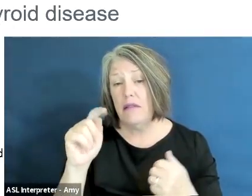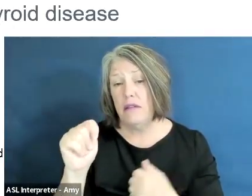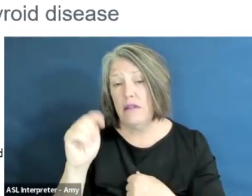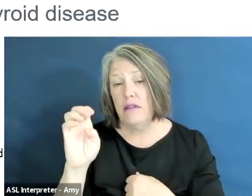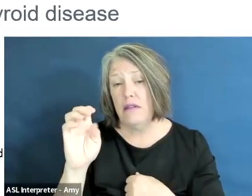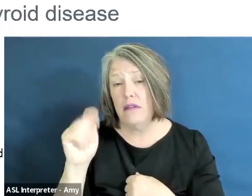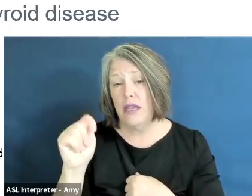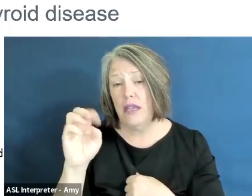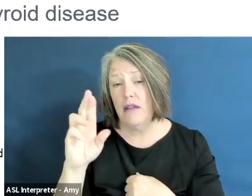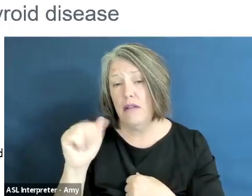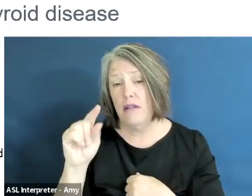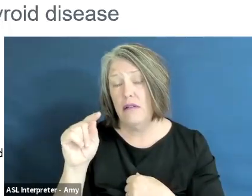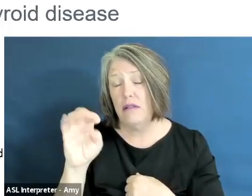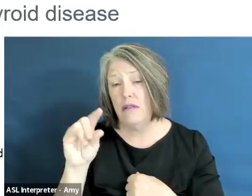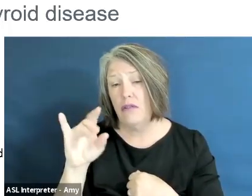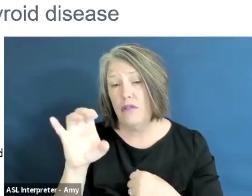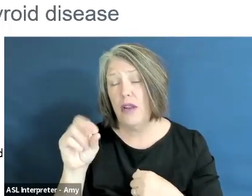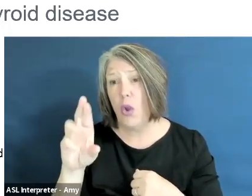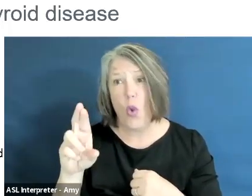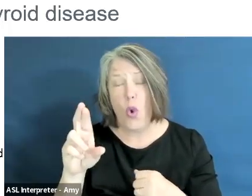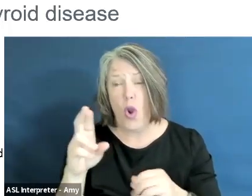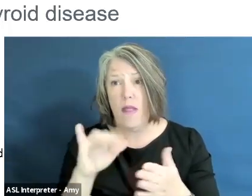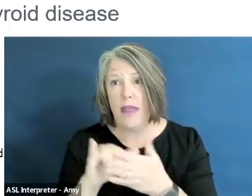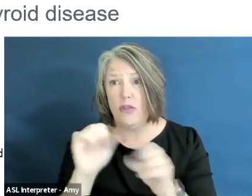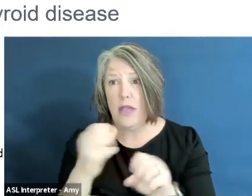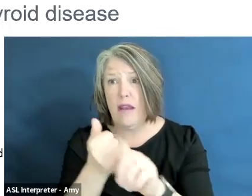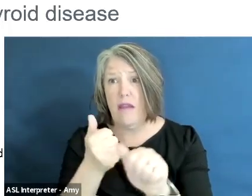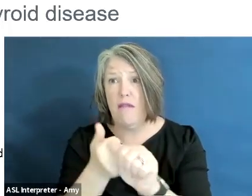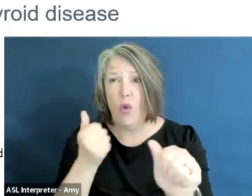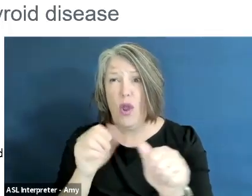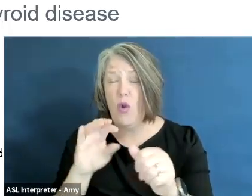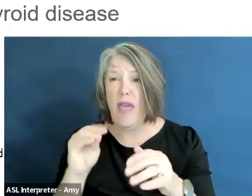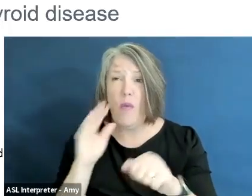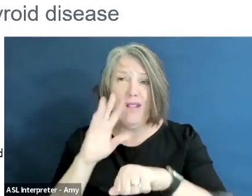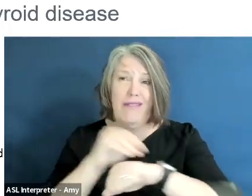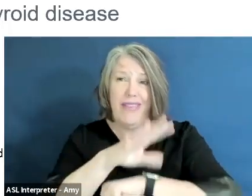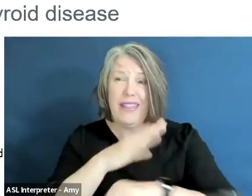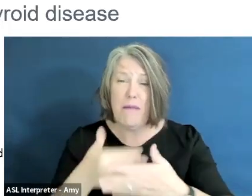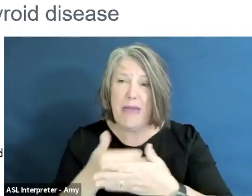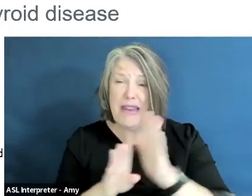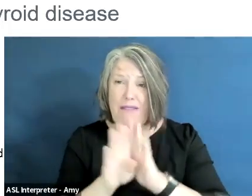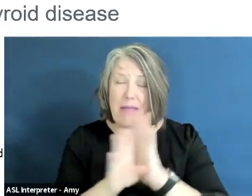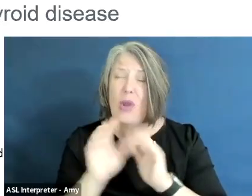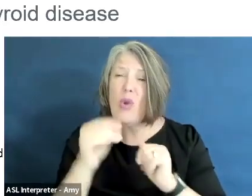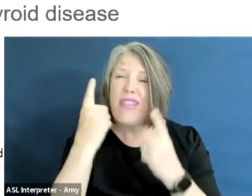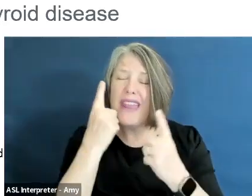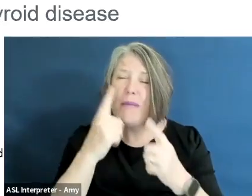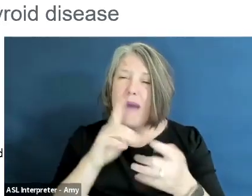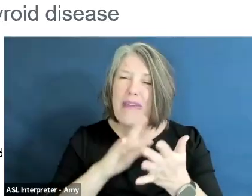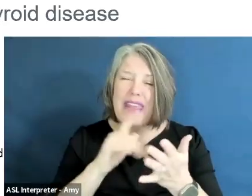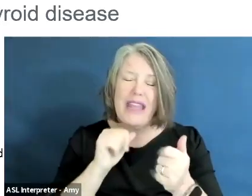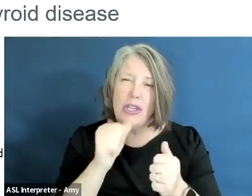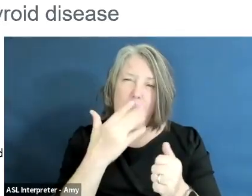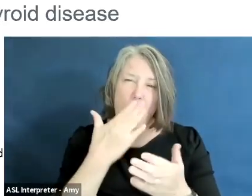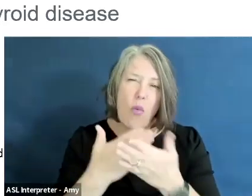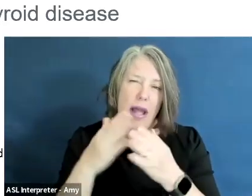avoidable in the baby's development or thinking about medications that simply are not well studied in pregnancy and